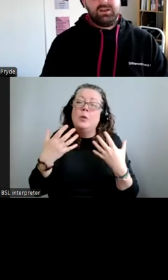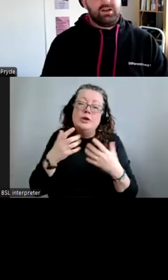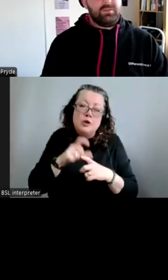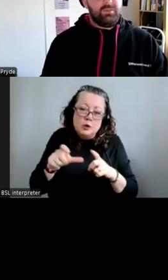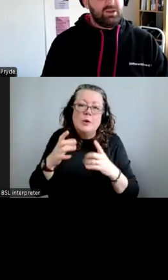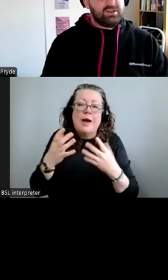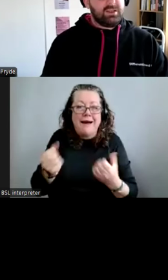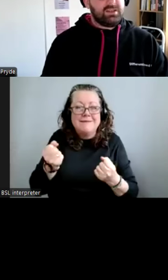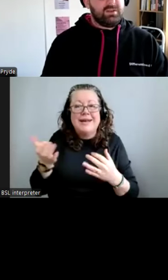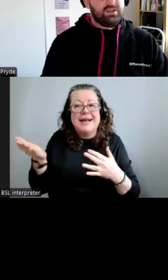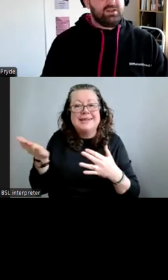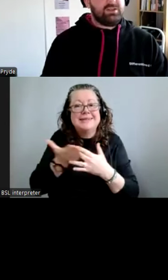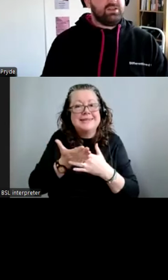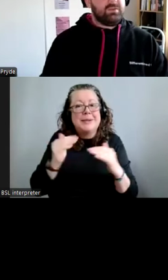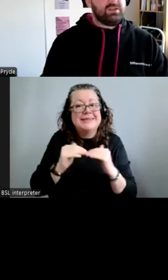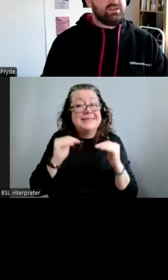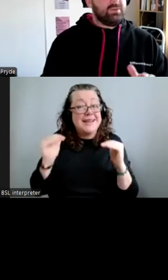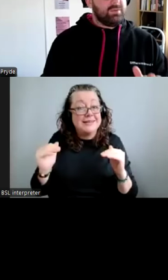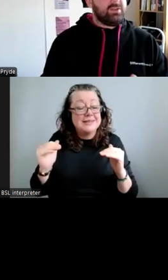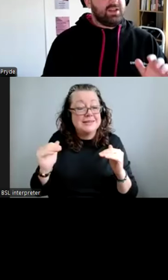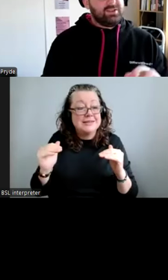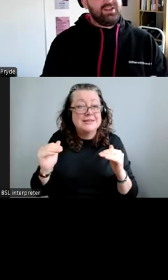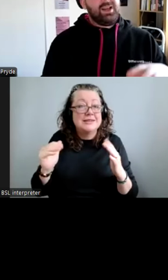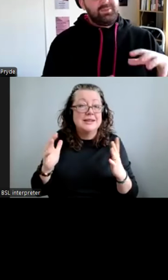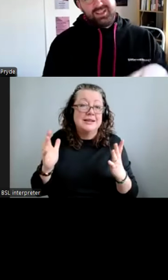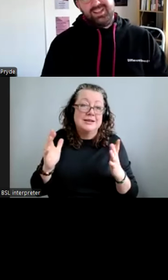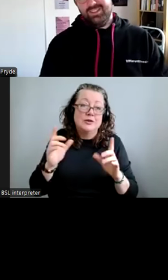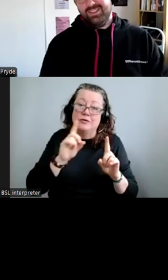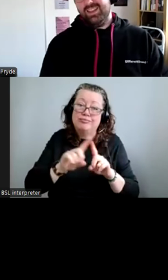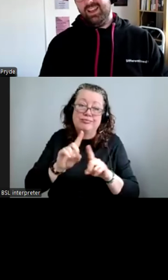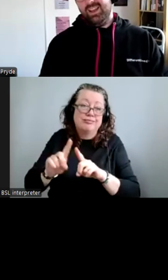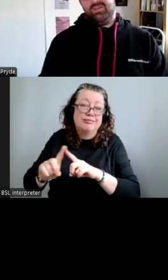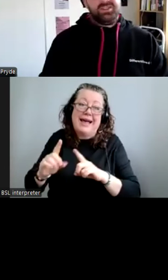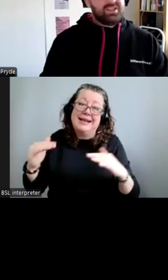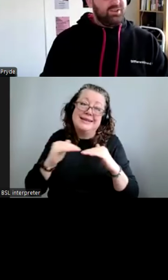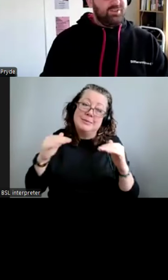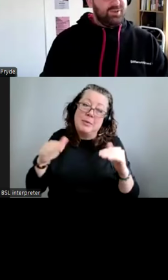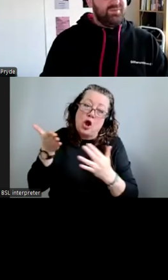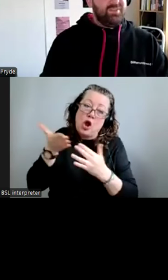our Web Accessibility Initiative -Accessible Rich Internet Applications, which is a mouthful,